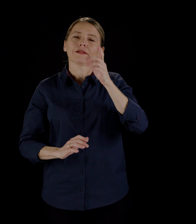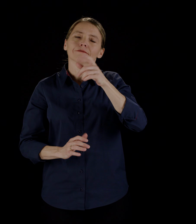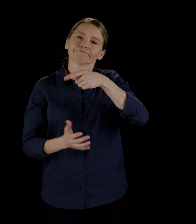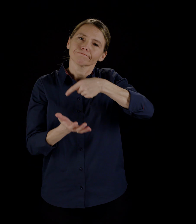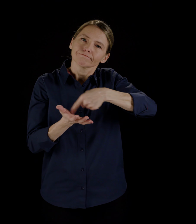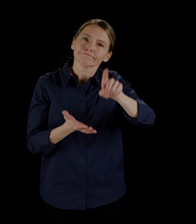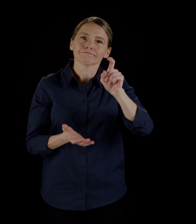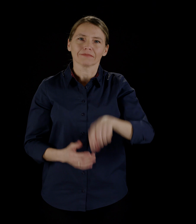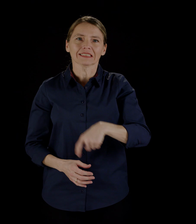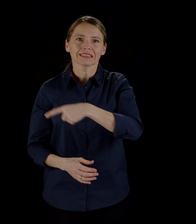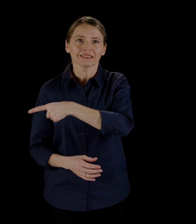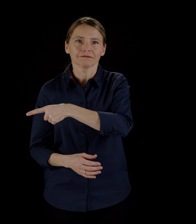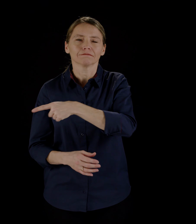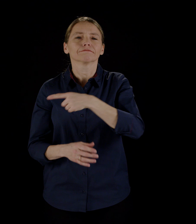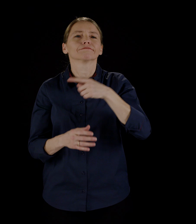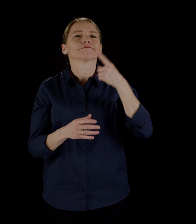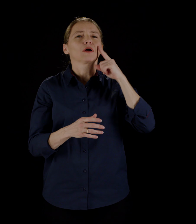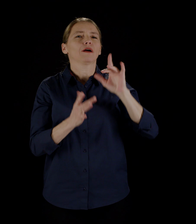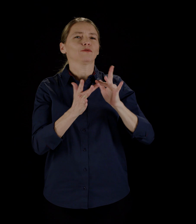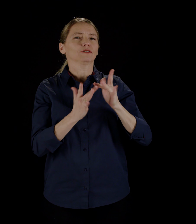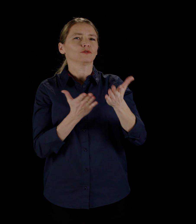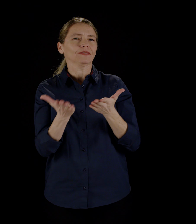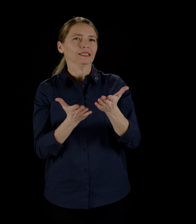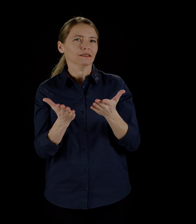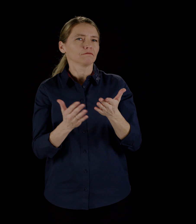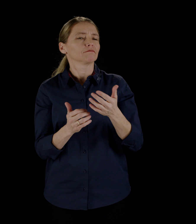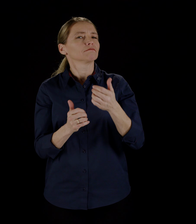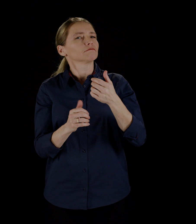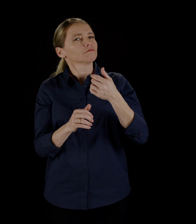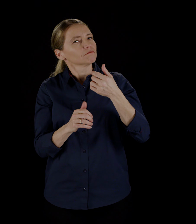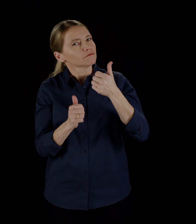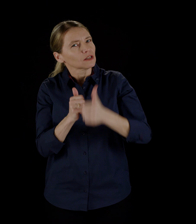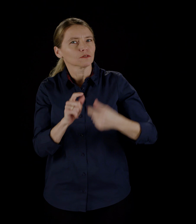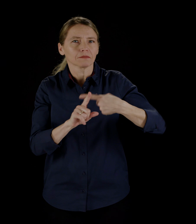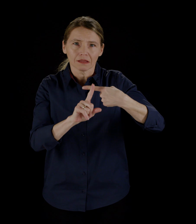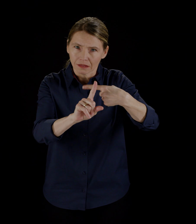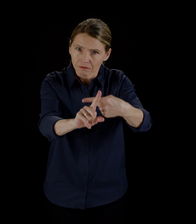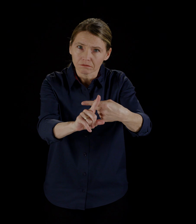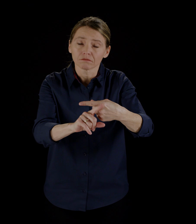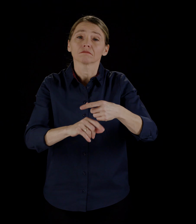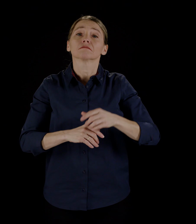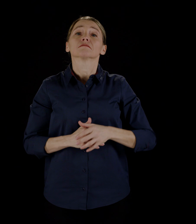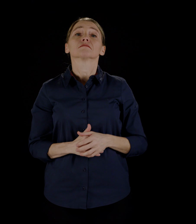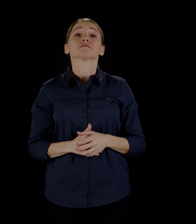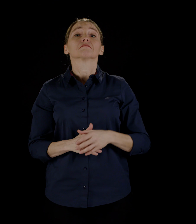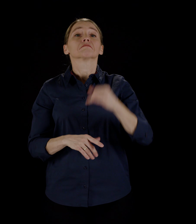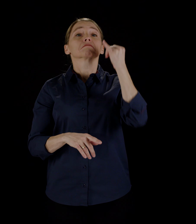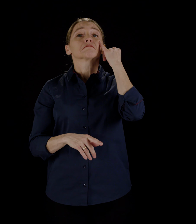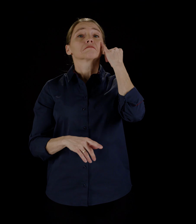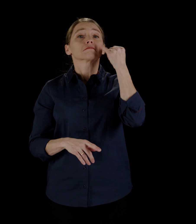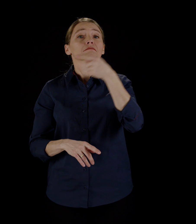service each month, even if they do not use optional services or incur any additional